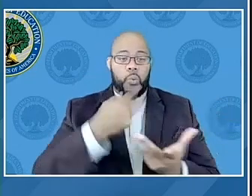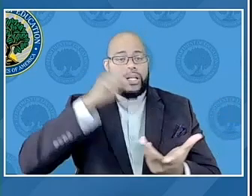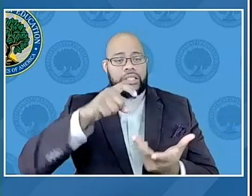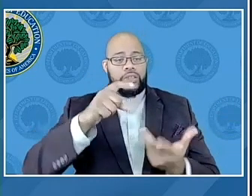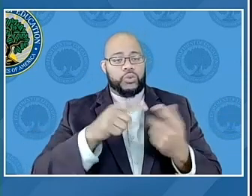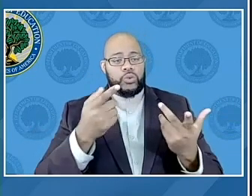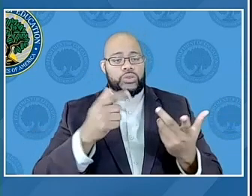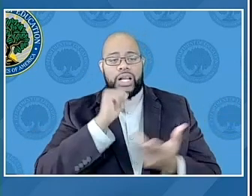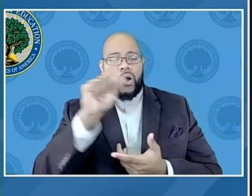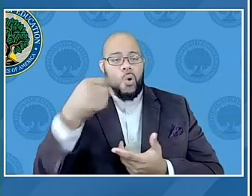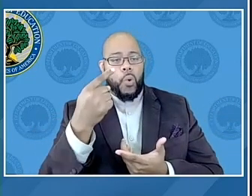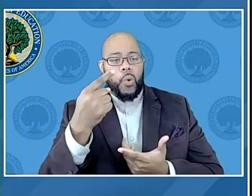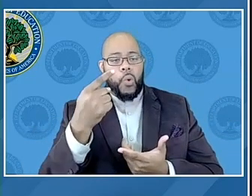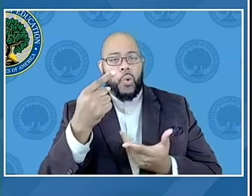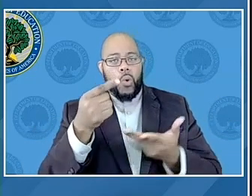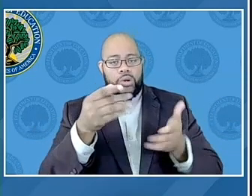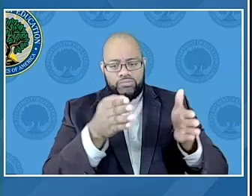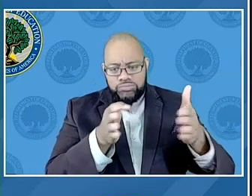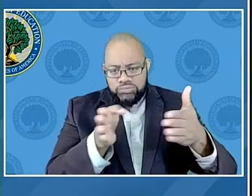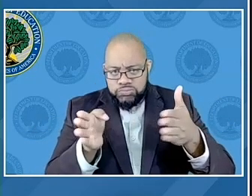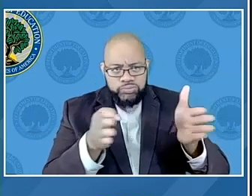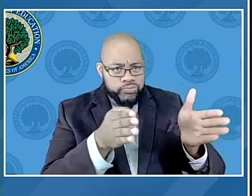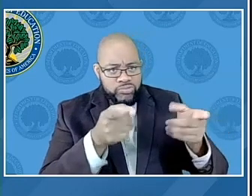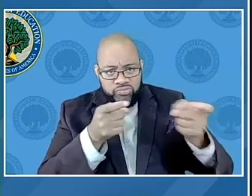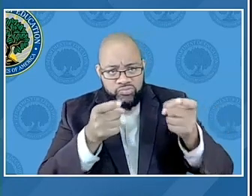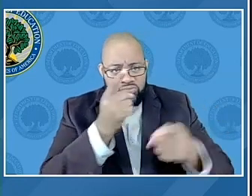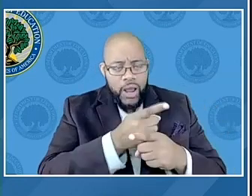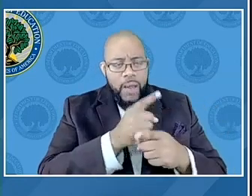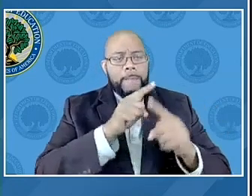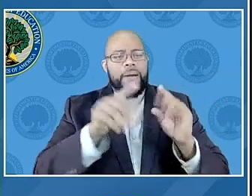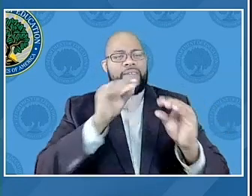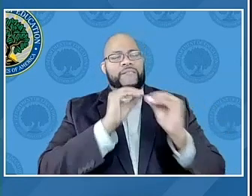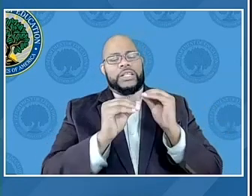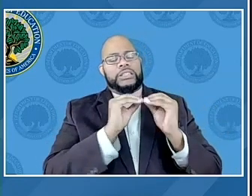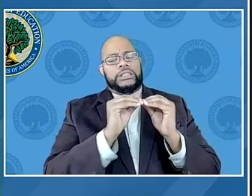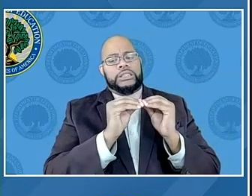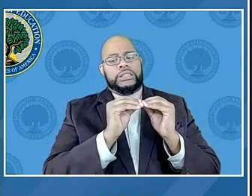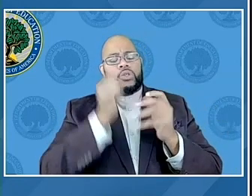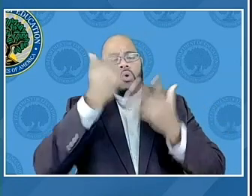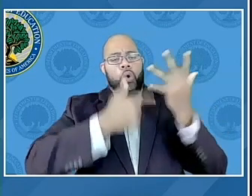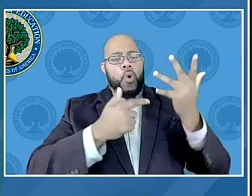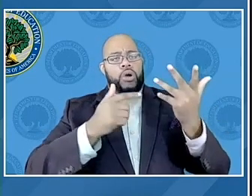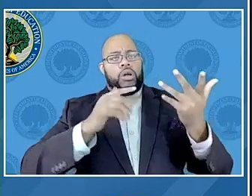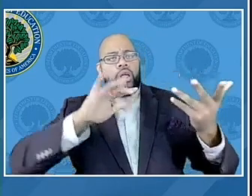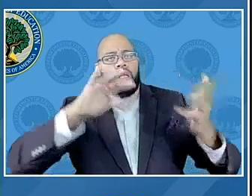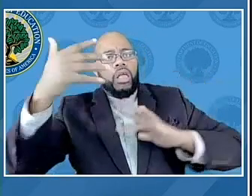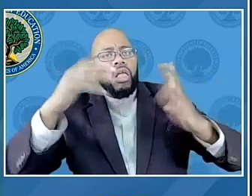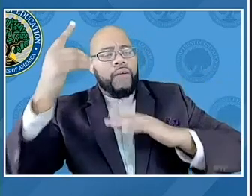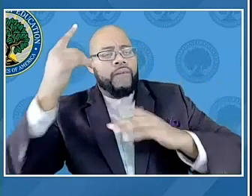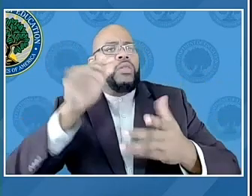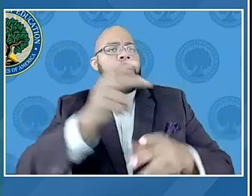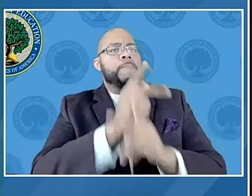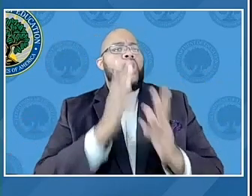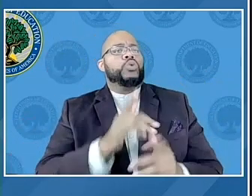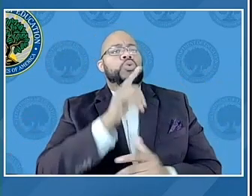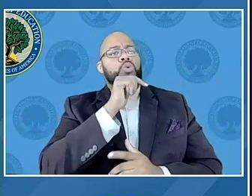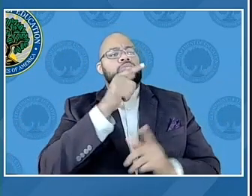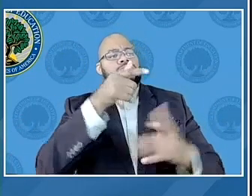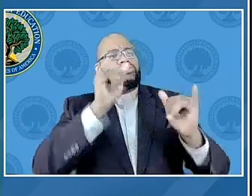steering the ship right, it's also fixing all of the mishaps for these borrowers that are still being crushed by this.